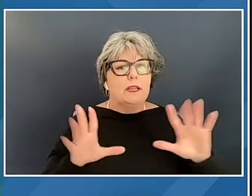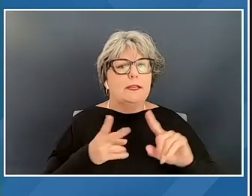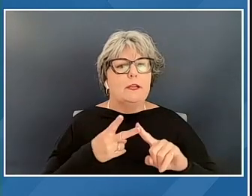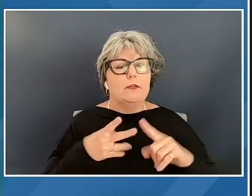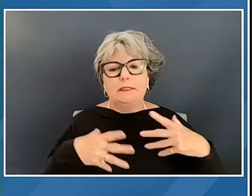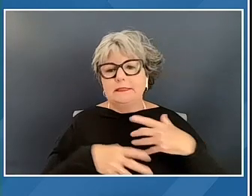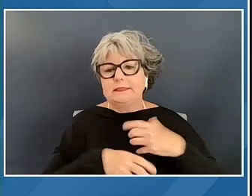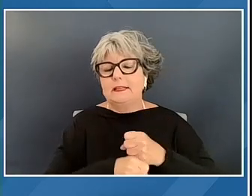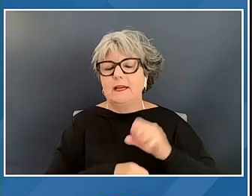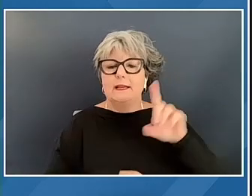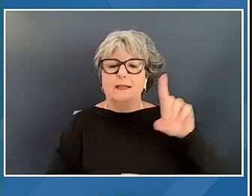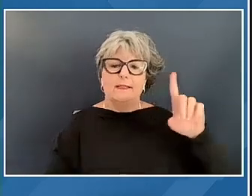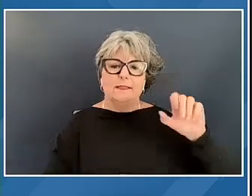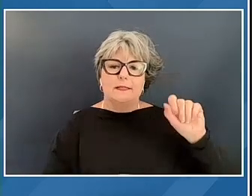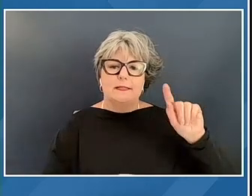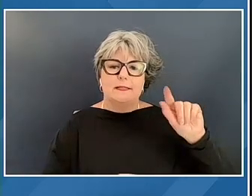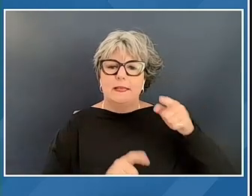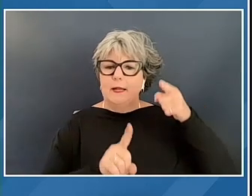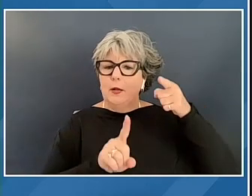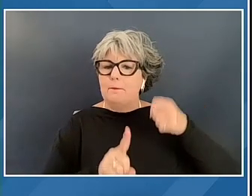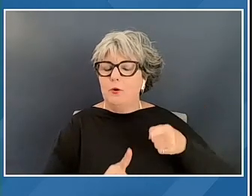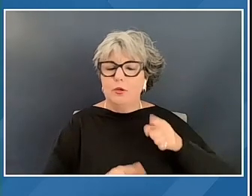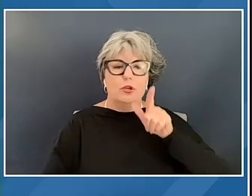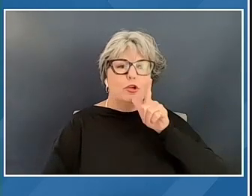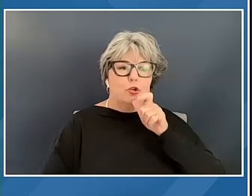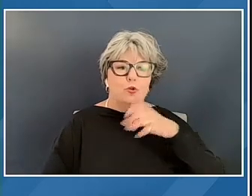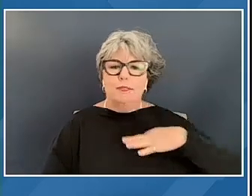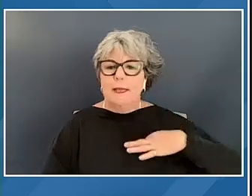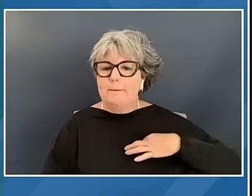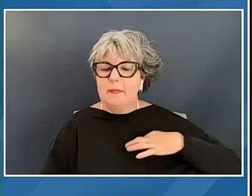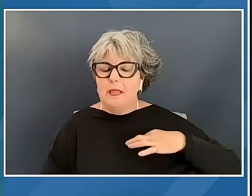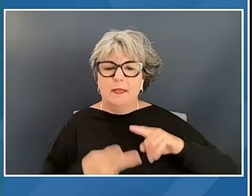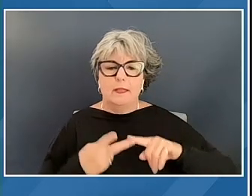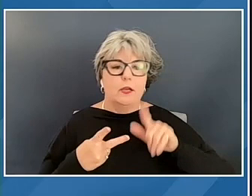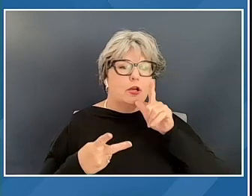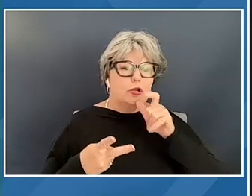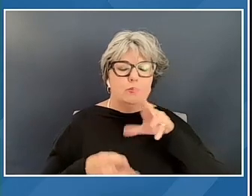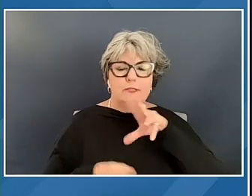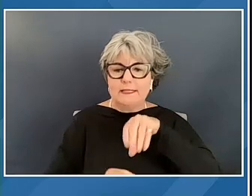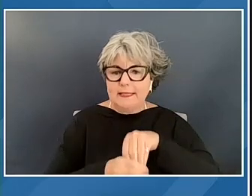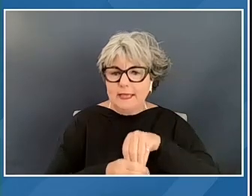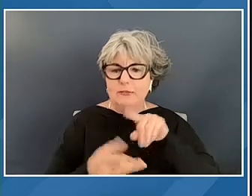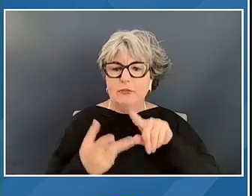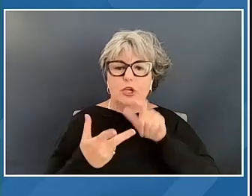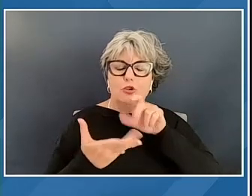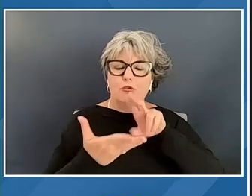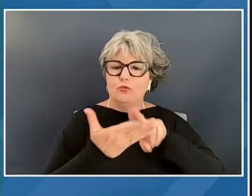can show, like who is actually applying, who is actually engaging, who's actually enrolling, and what areas are we missing,